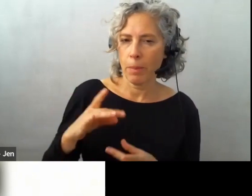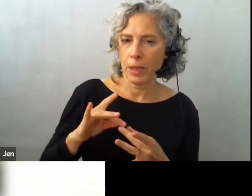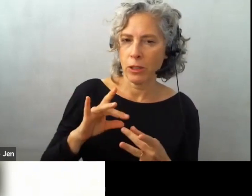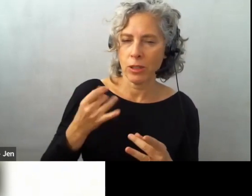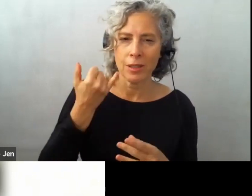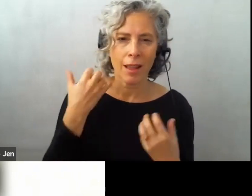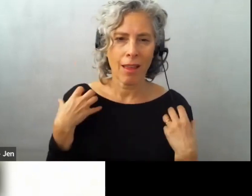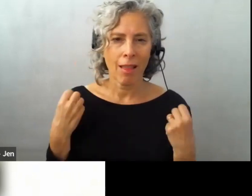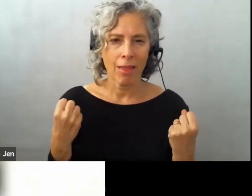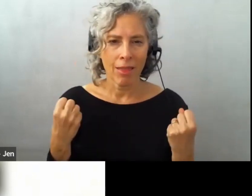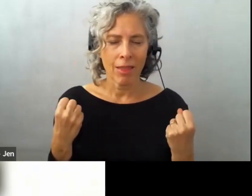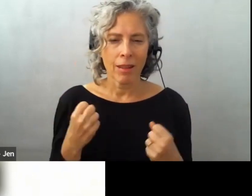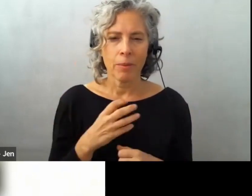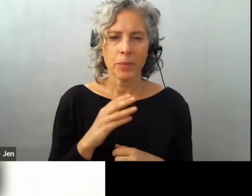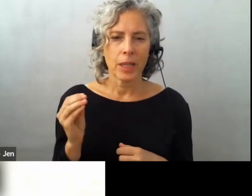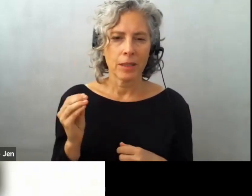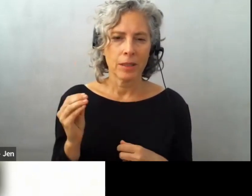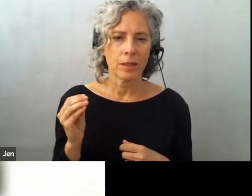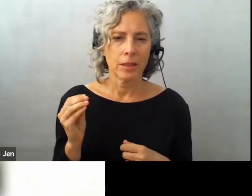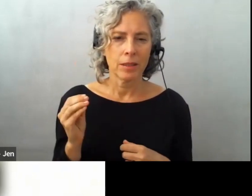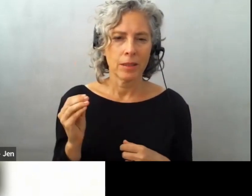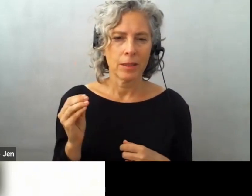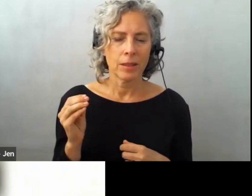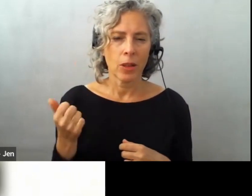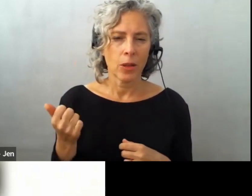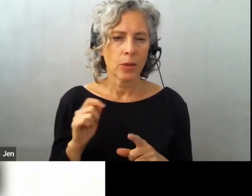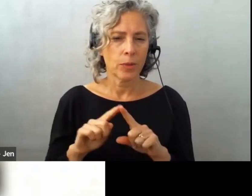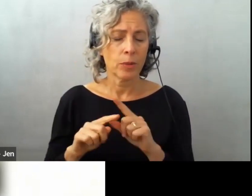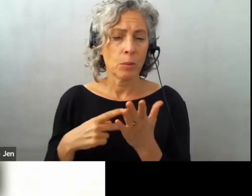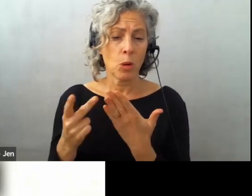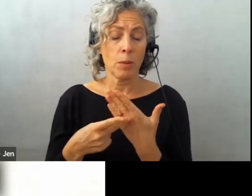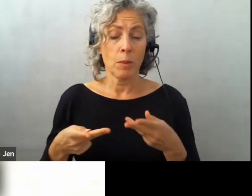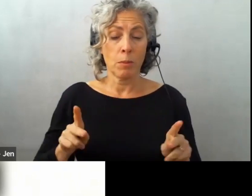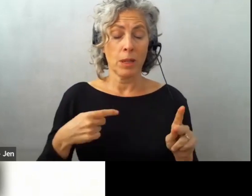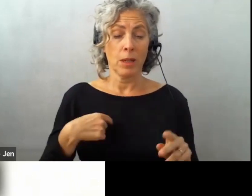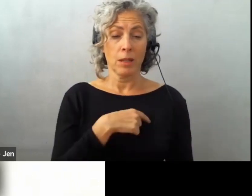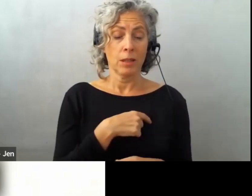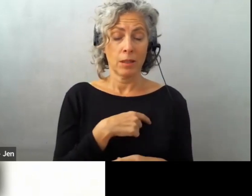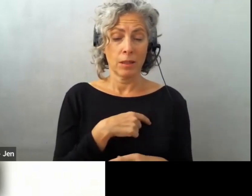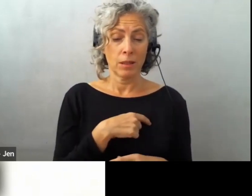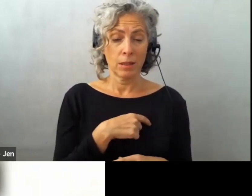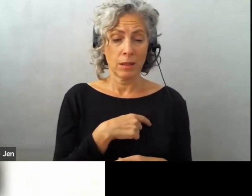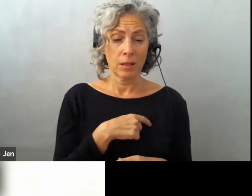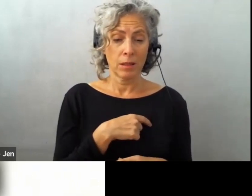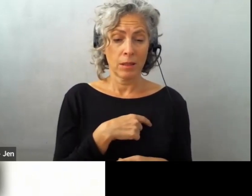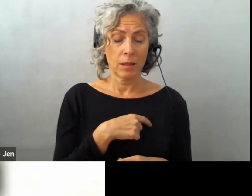and certain other programs that have allowed us to avoid